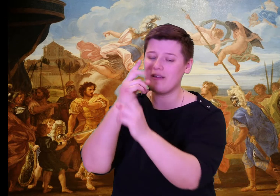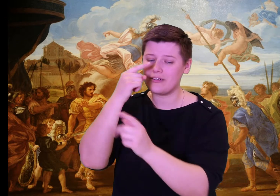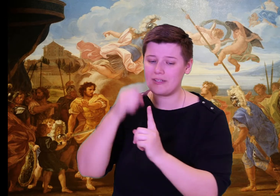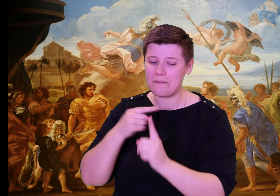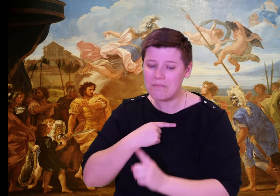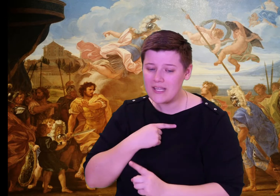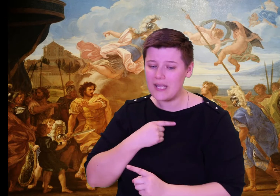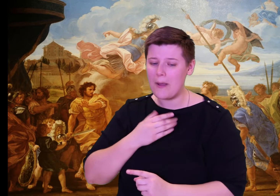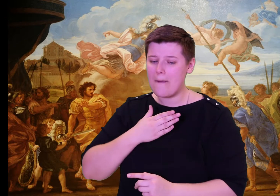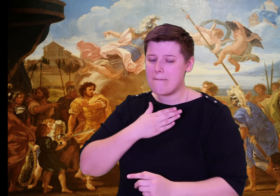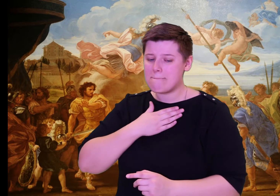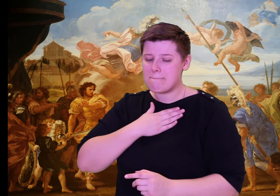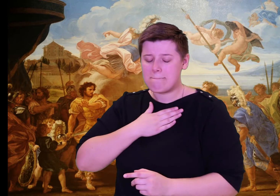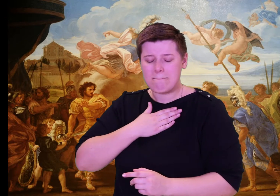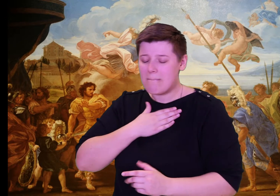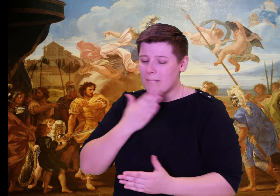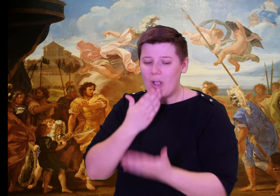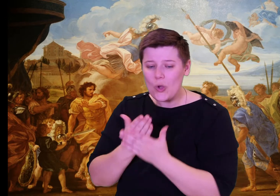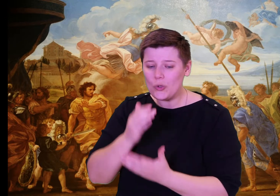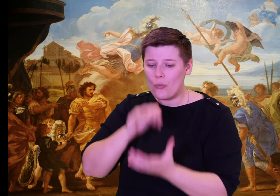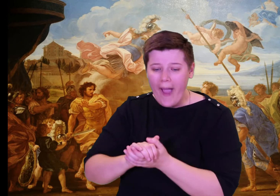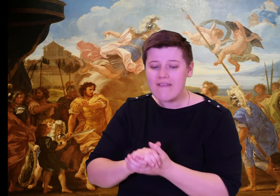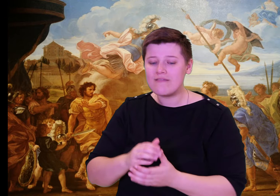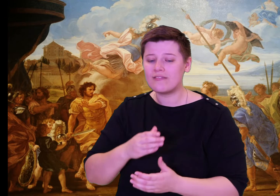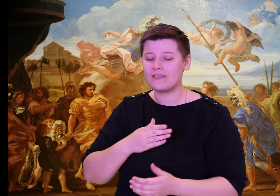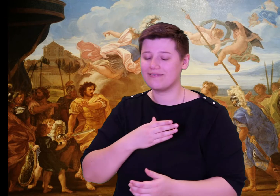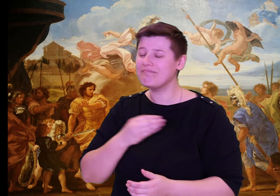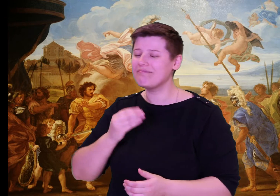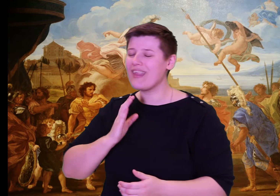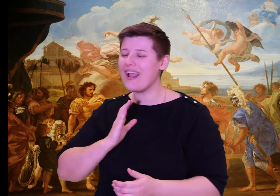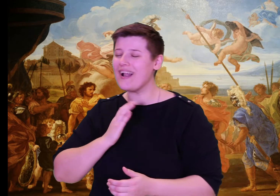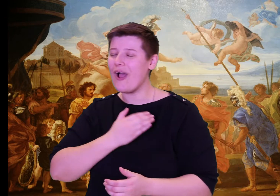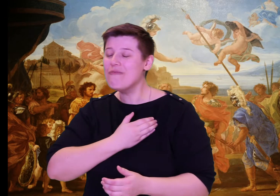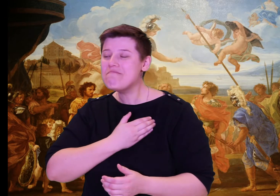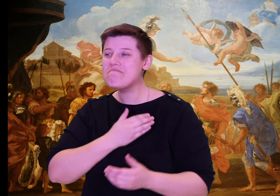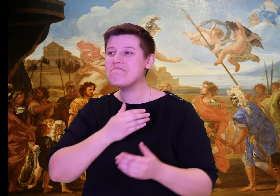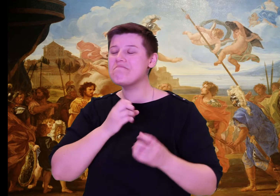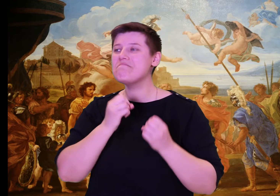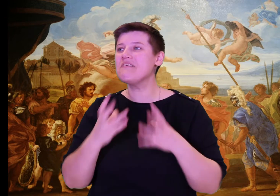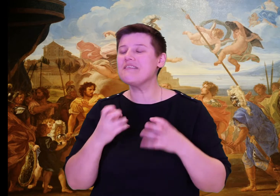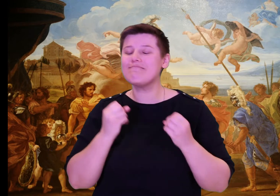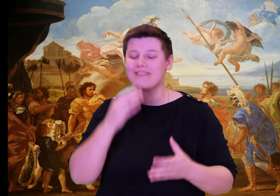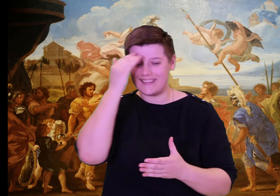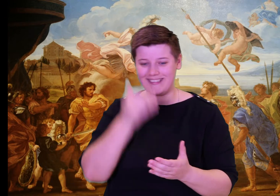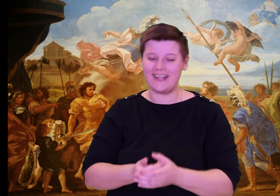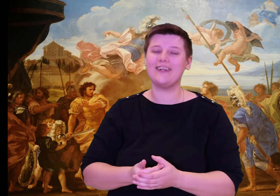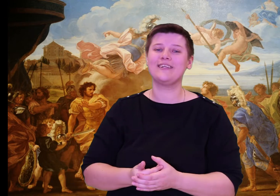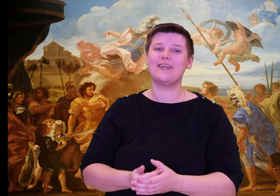This boy can be your guest. Then send him off